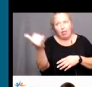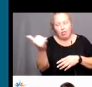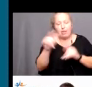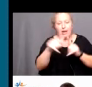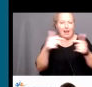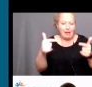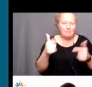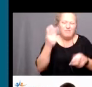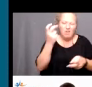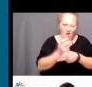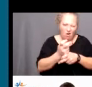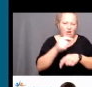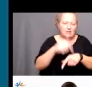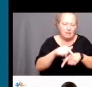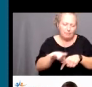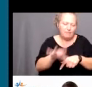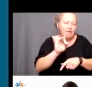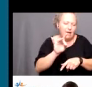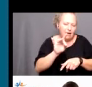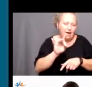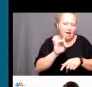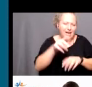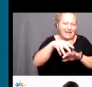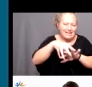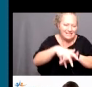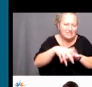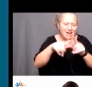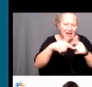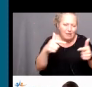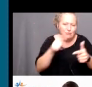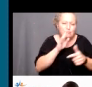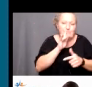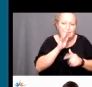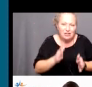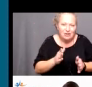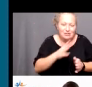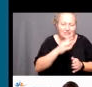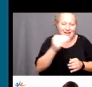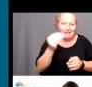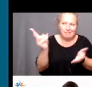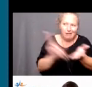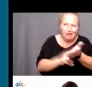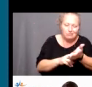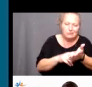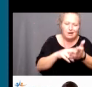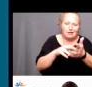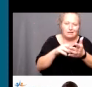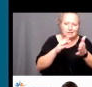hard time to find indigenous language speaker and get them on contract and coordinate for inspections.